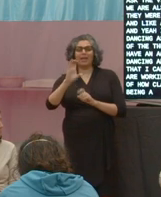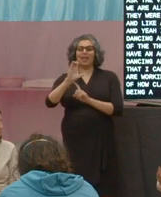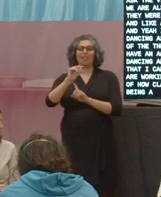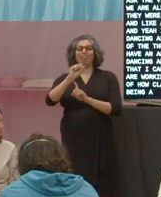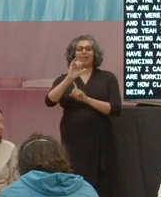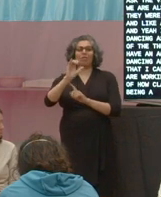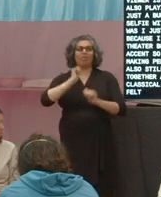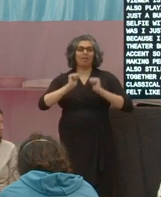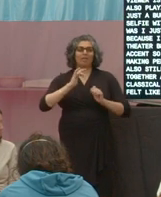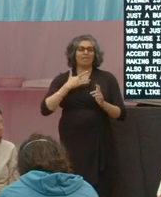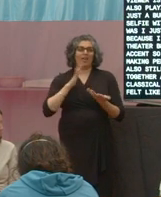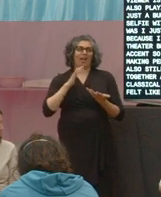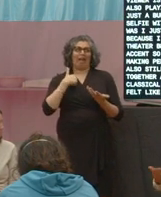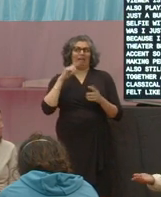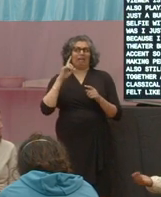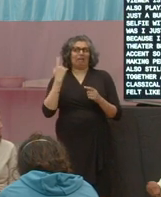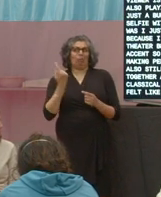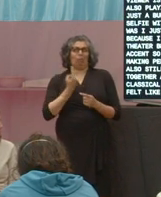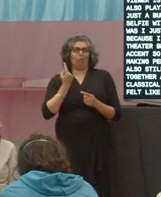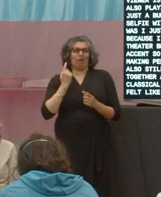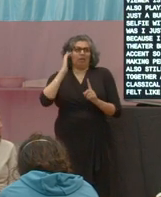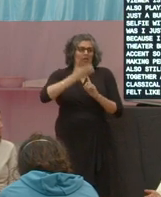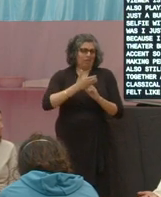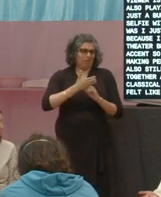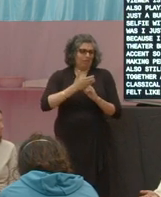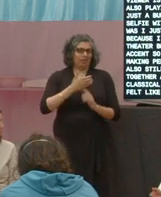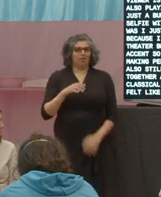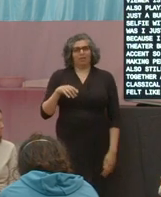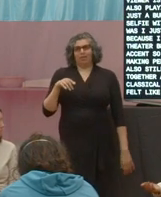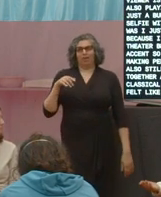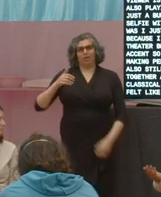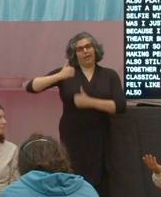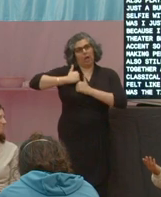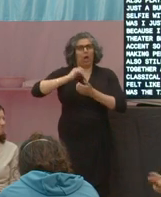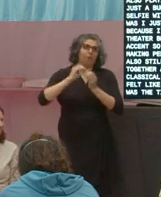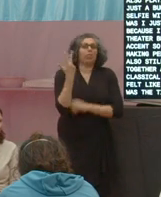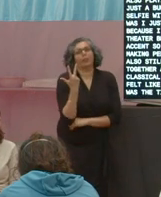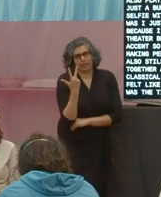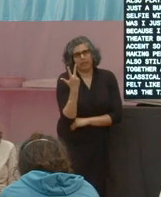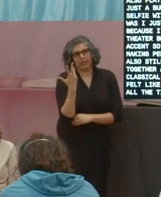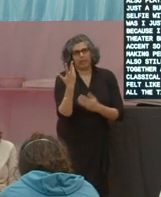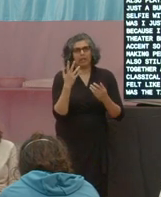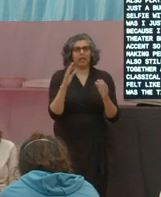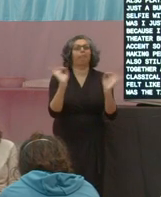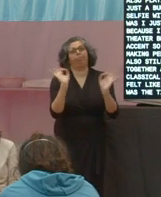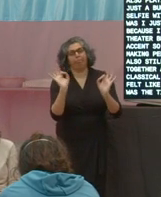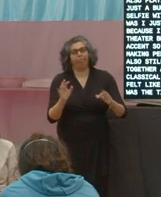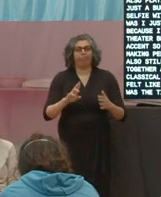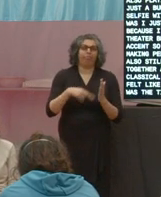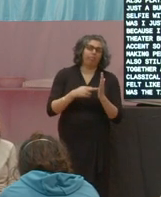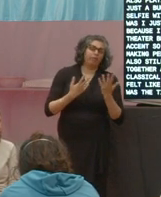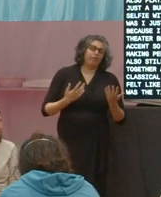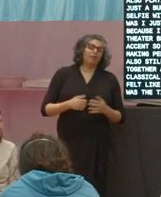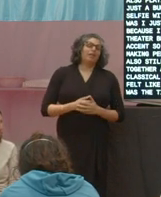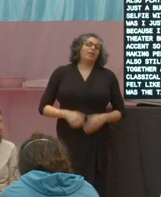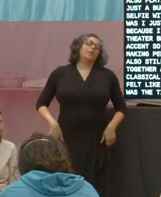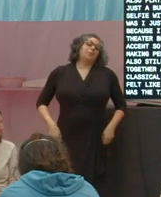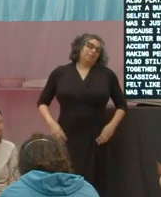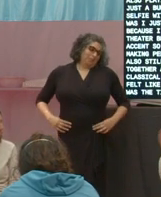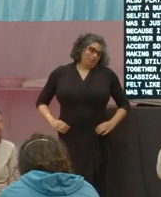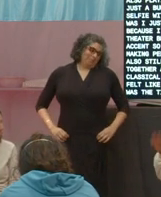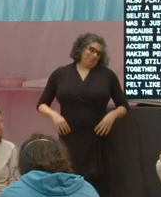like, oh, I can only be Carl number three. Yeah. Anyway, so